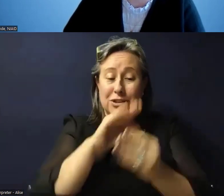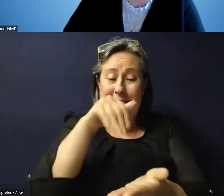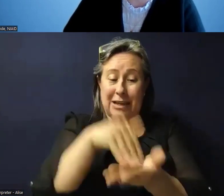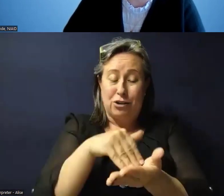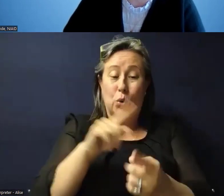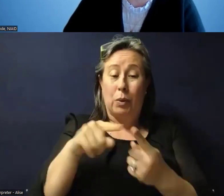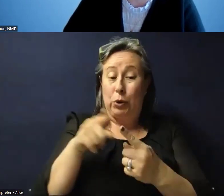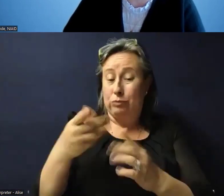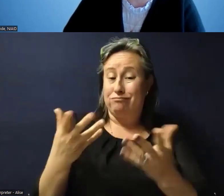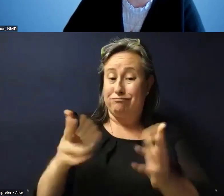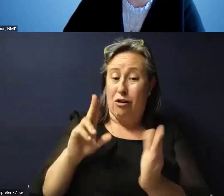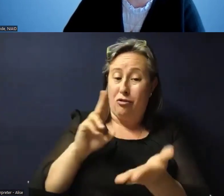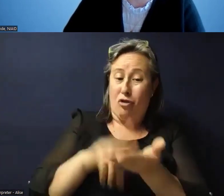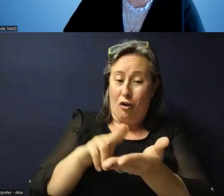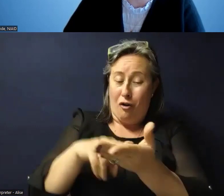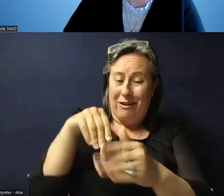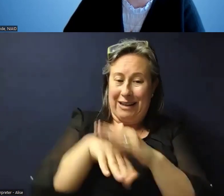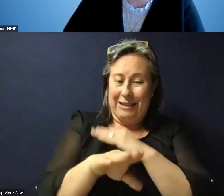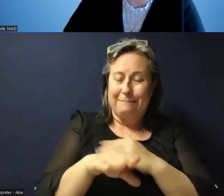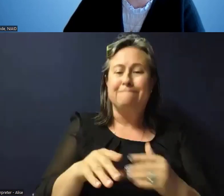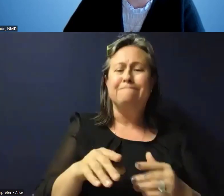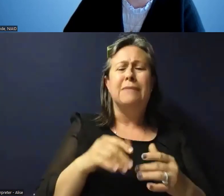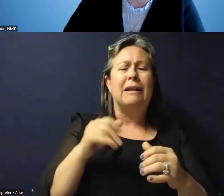And the link was provided in the chat as well.